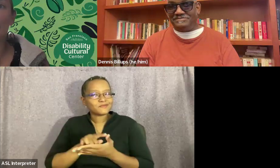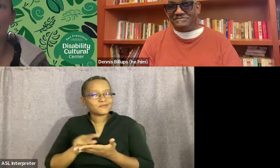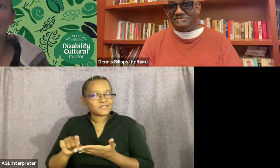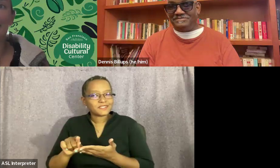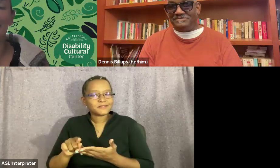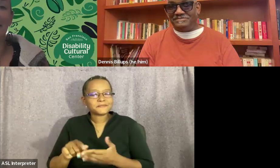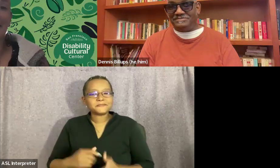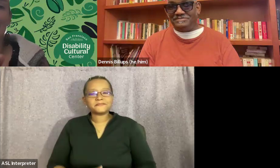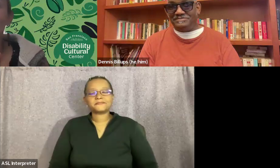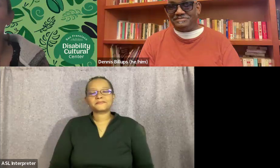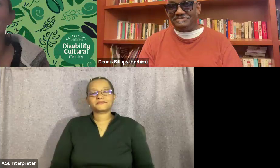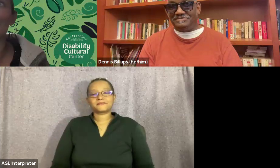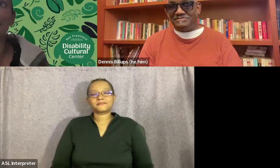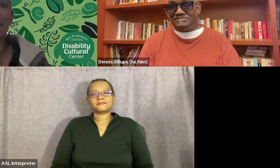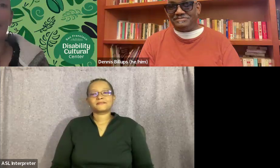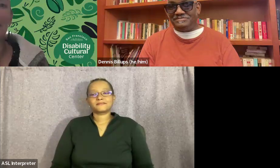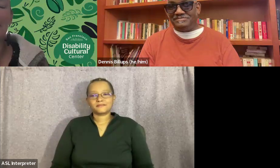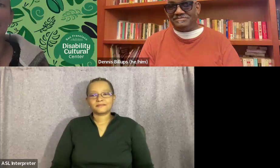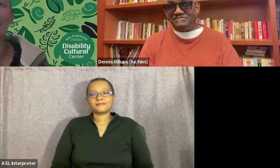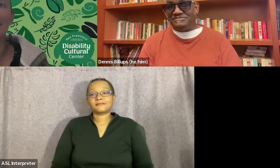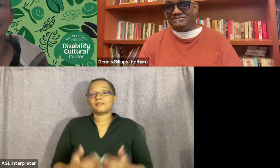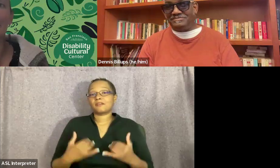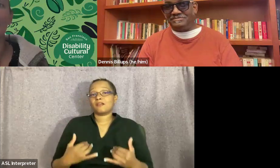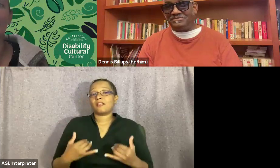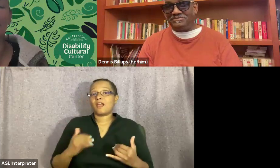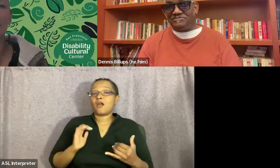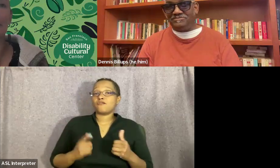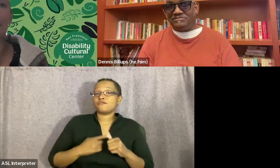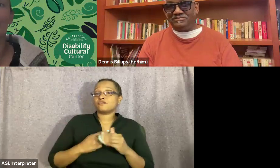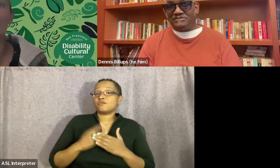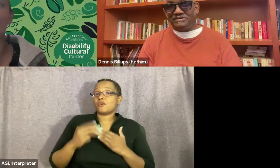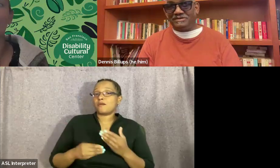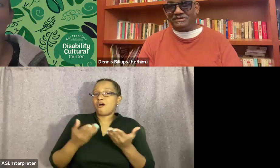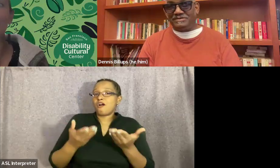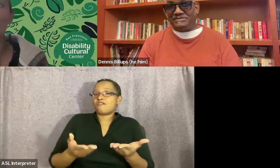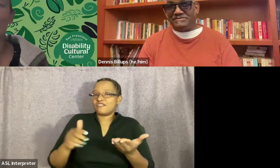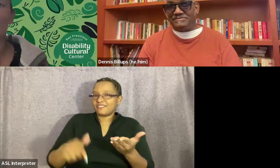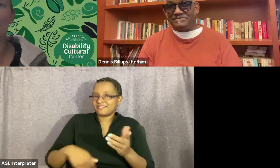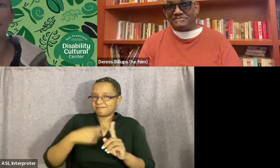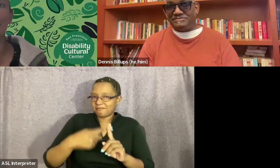We -- this is just the first program in August, but we have so many more coming for you so we hope